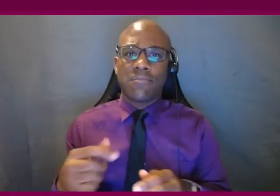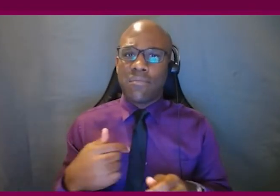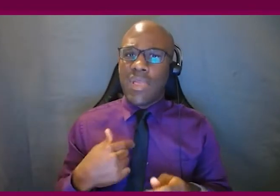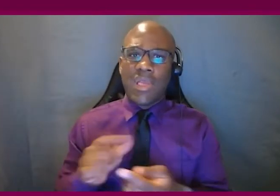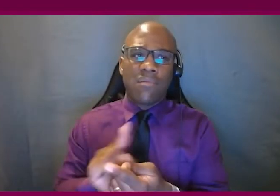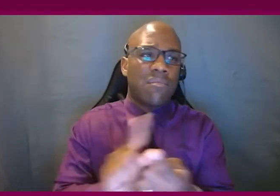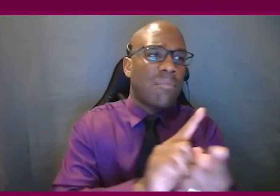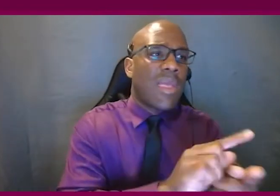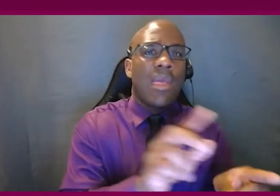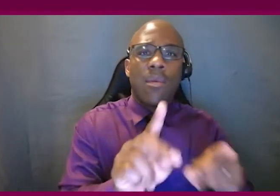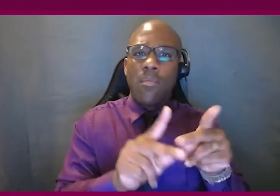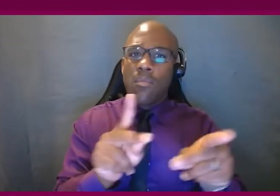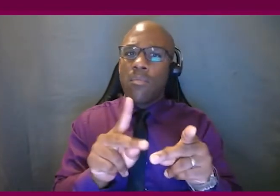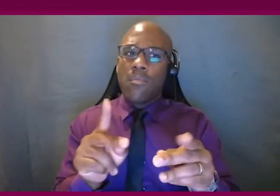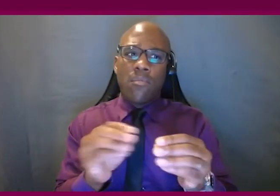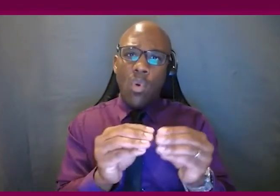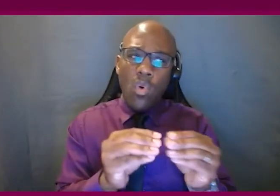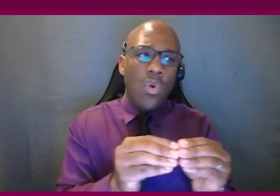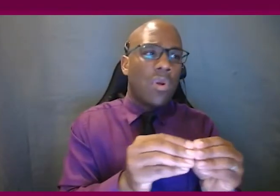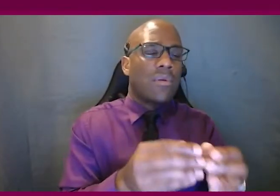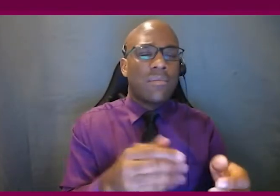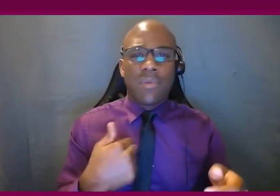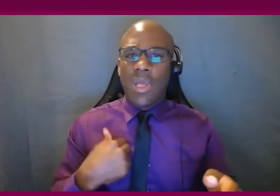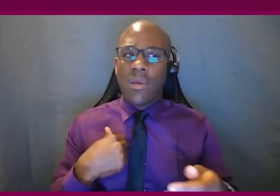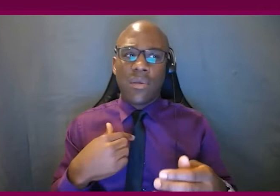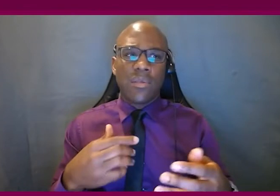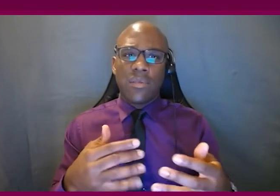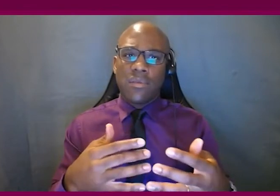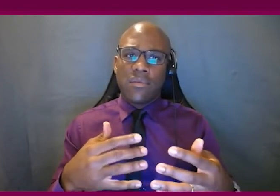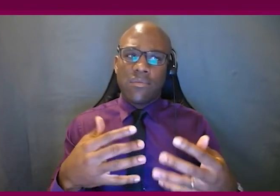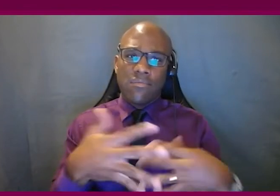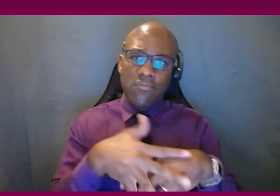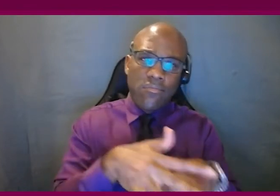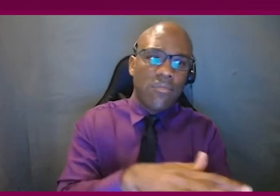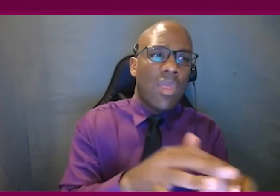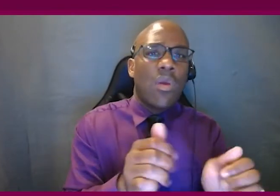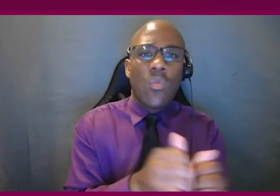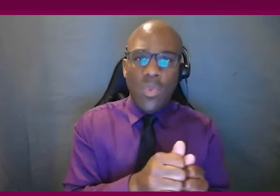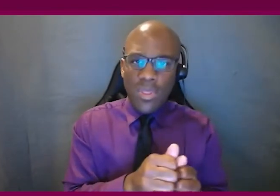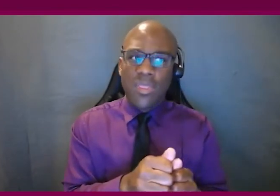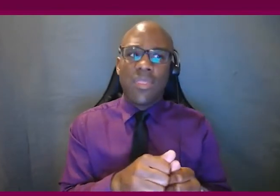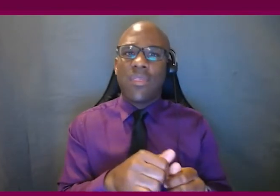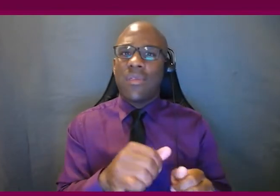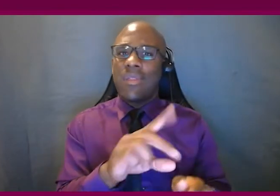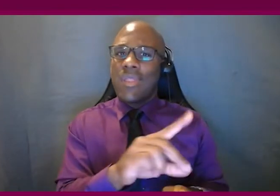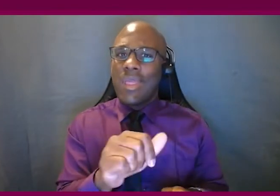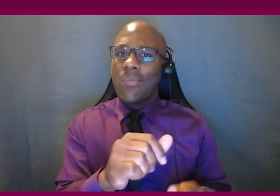which I will say is created by a group of people in the Bay Area, Sins Invalid, who